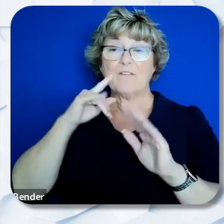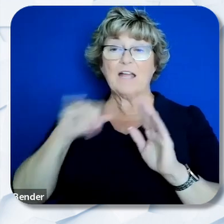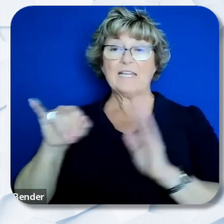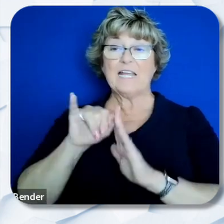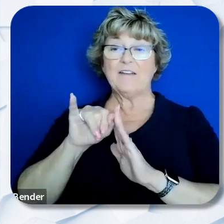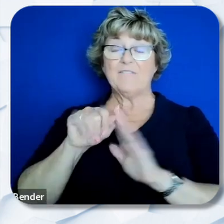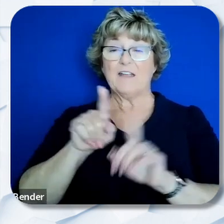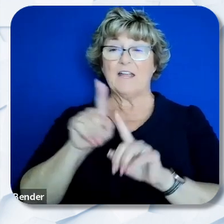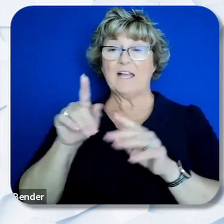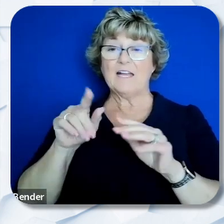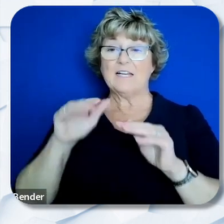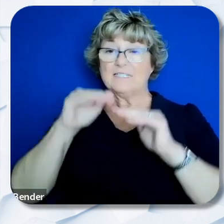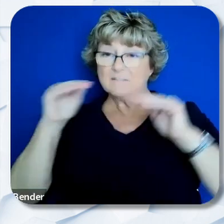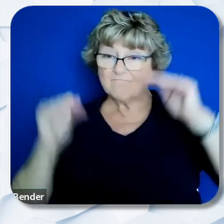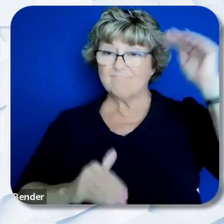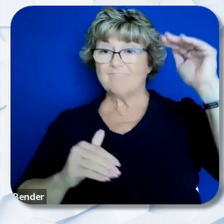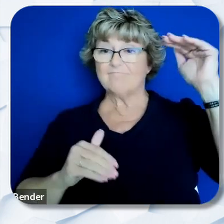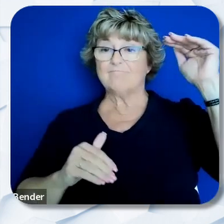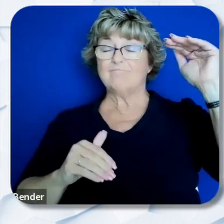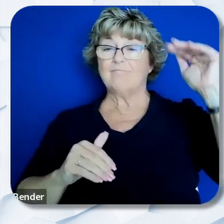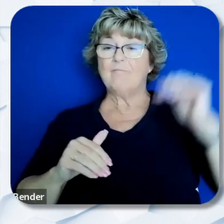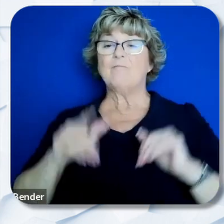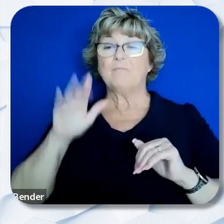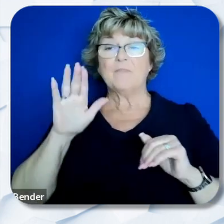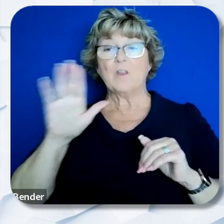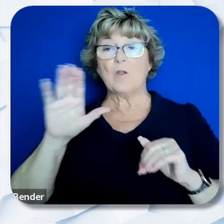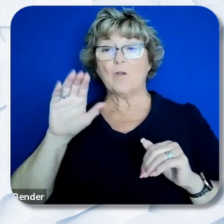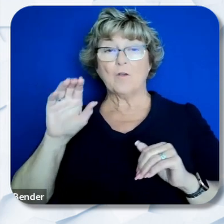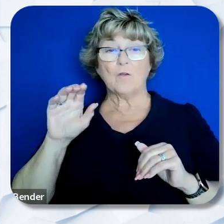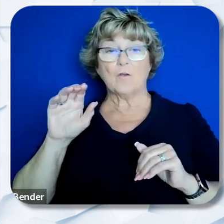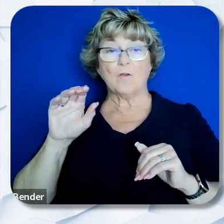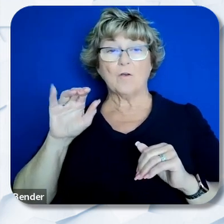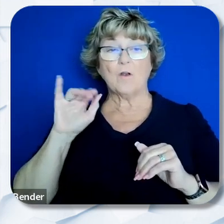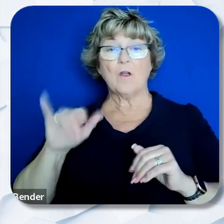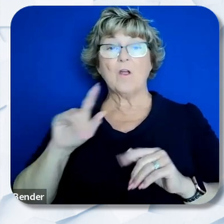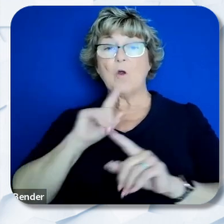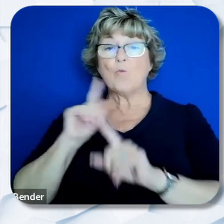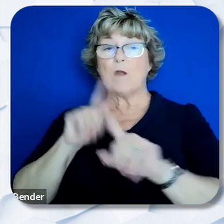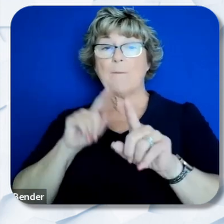as Significantly Disproportionate. Your CCEIS report will be due to your new consultant